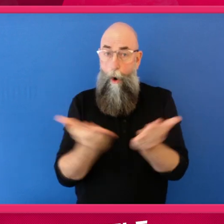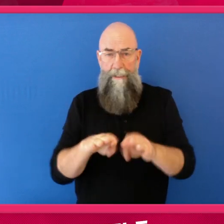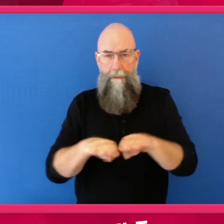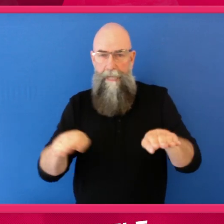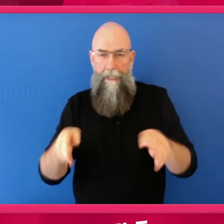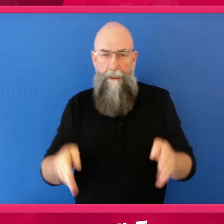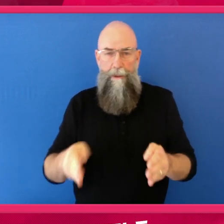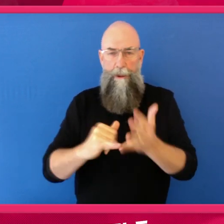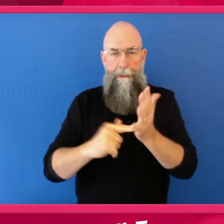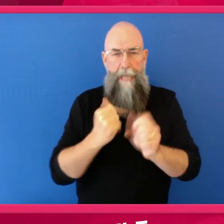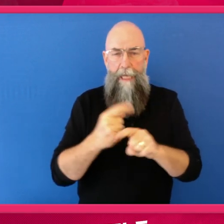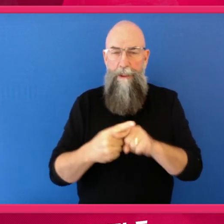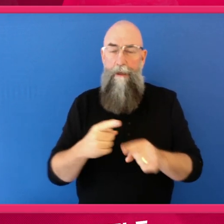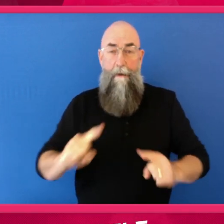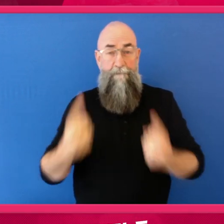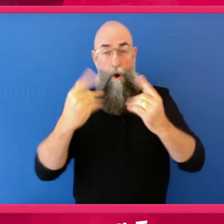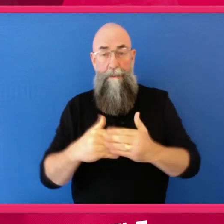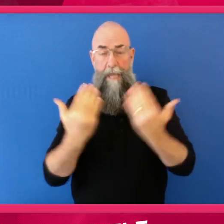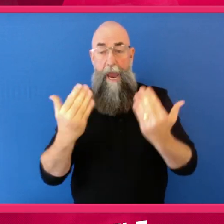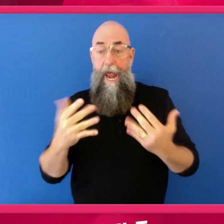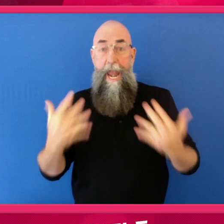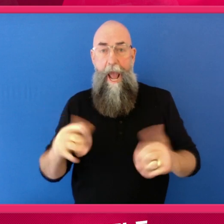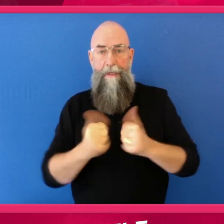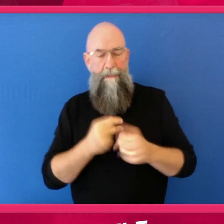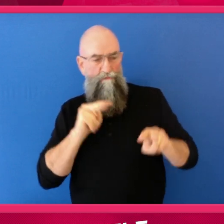reflect in our performances over the next nine, nine days.